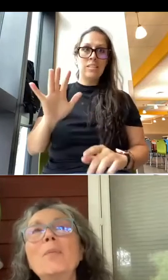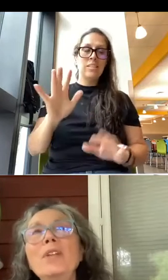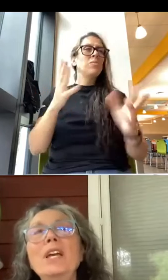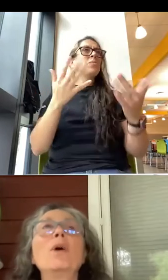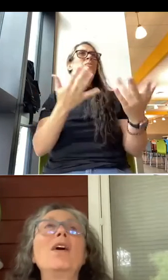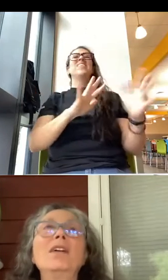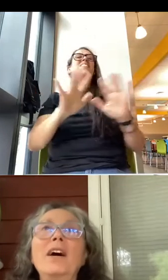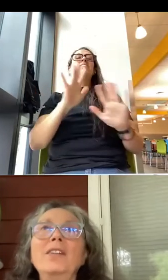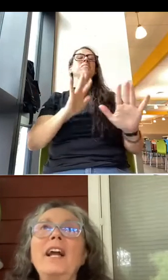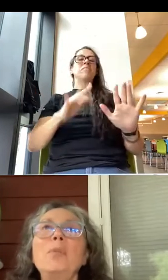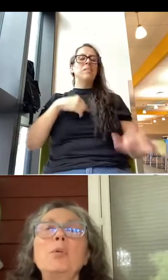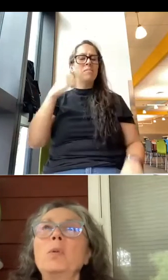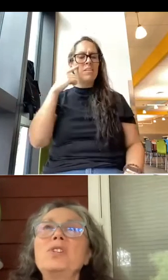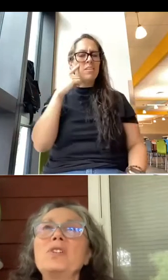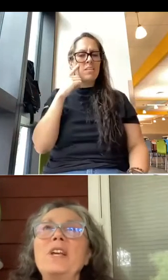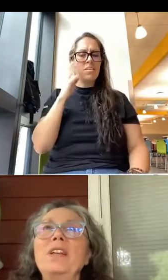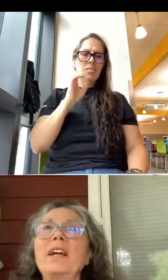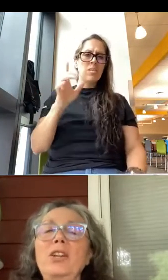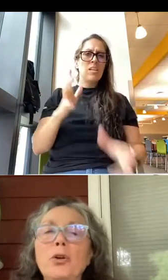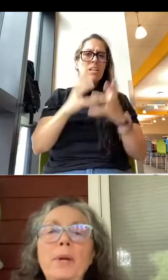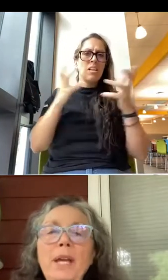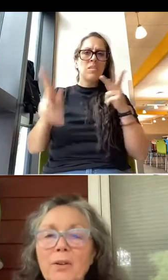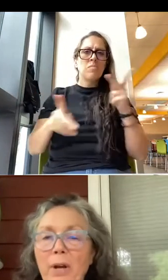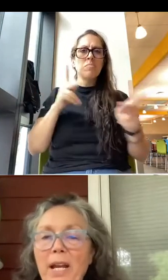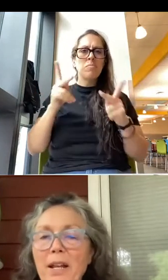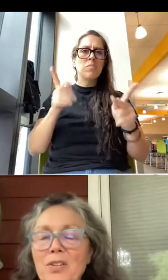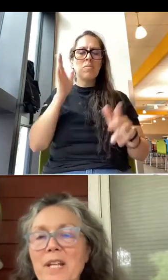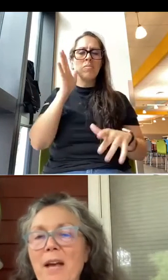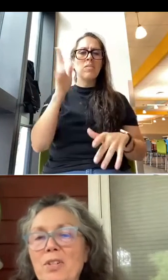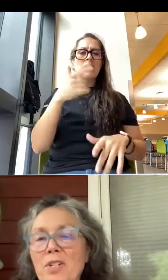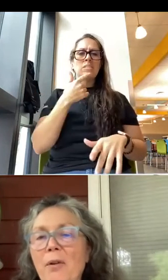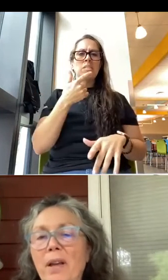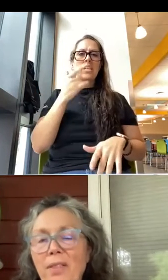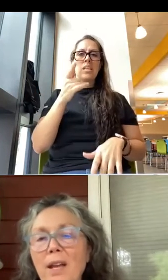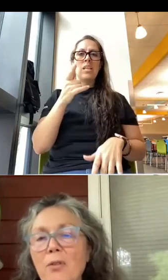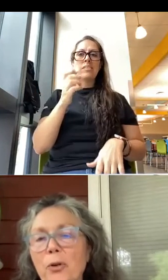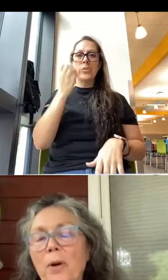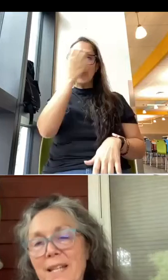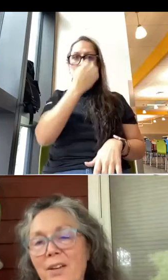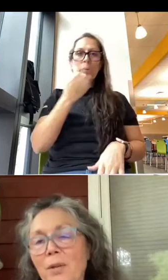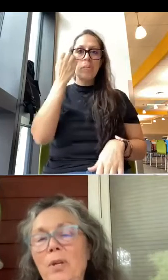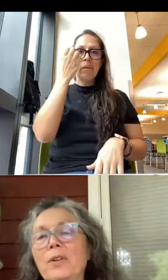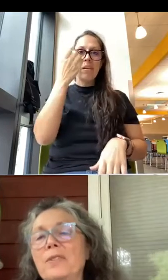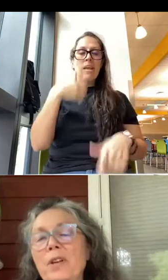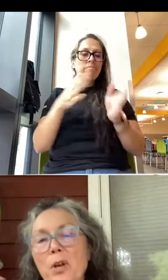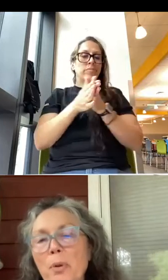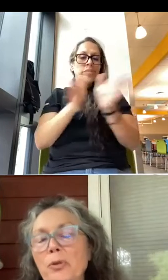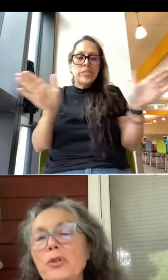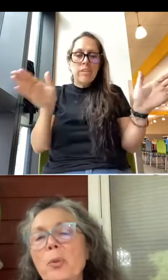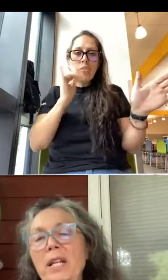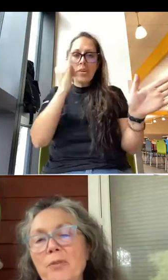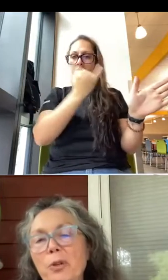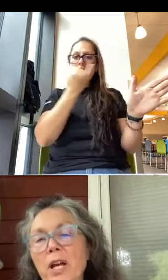I'm thinking, well a lot of people would just say like European, right and just have a generic thing for Italian, because but there's so many different